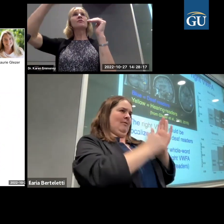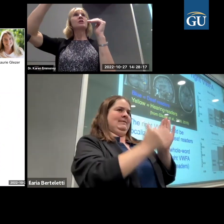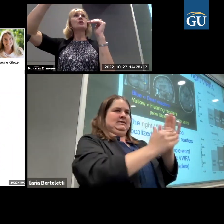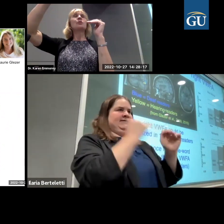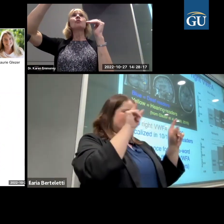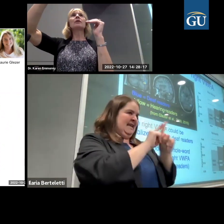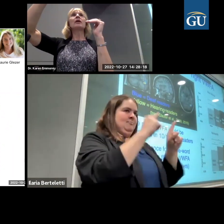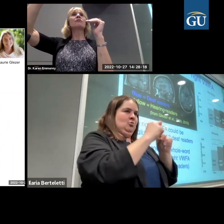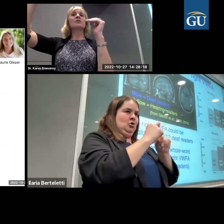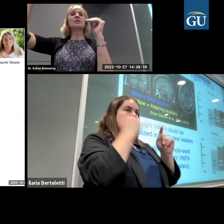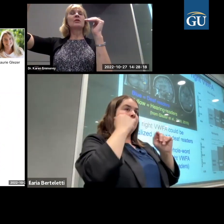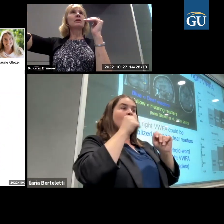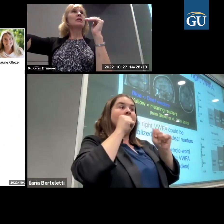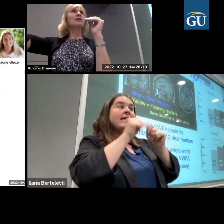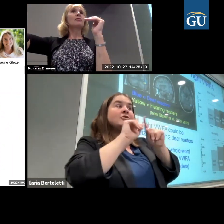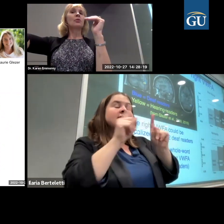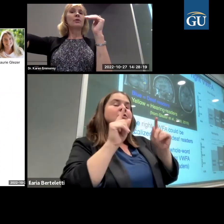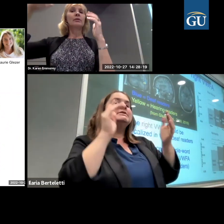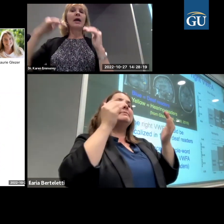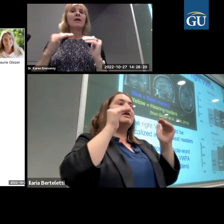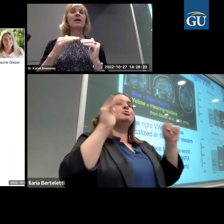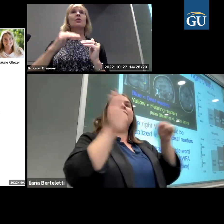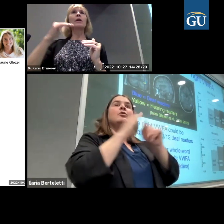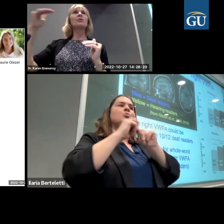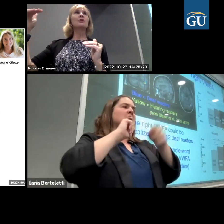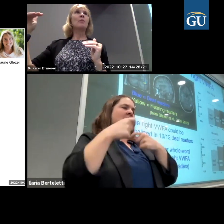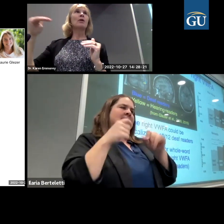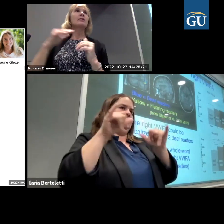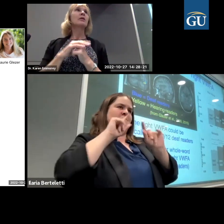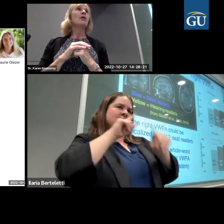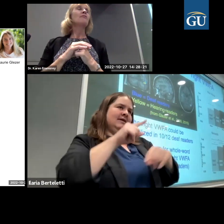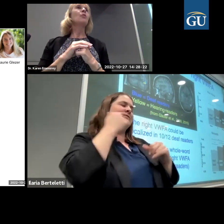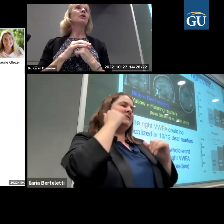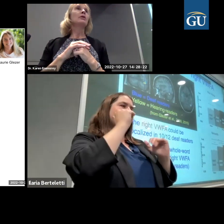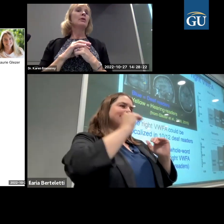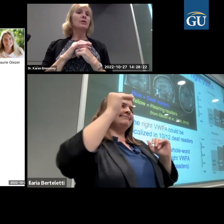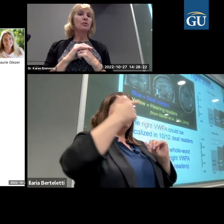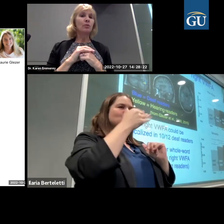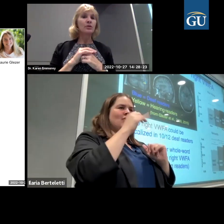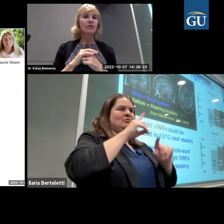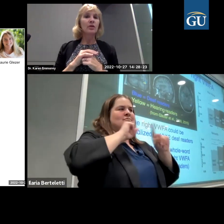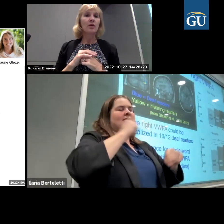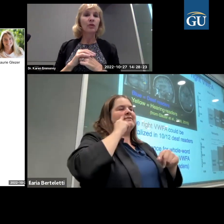So this is telling us that both of these regions are tuned to whole word processing for the deaf readers.